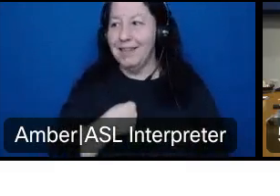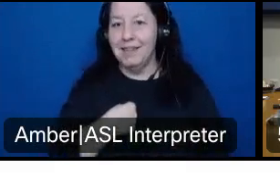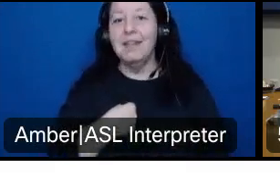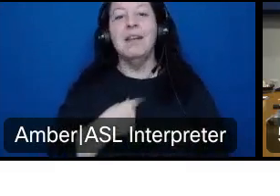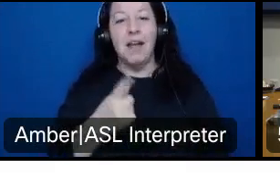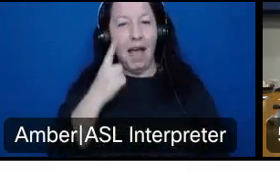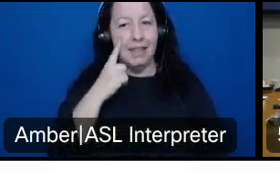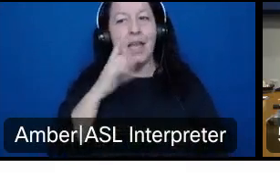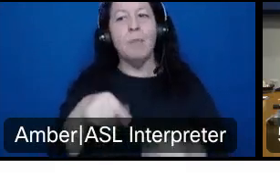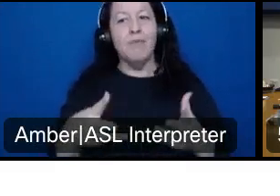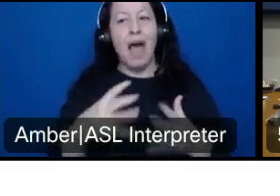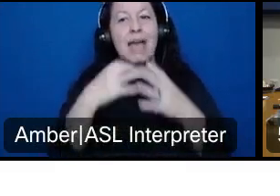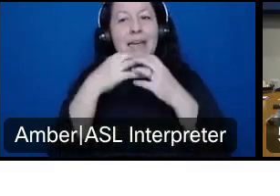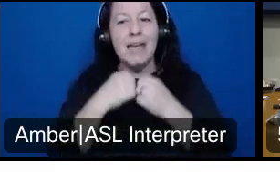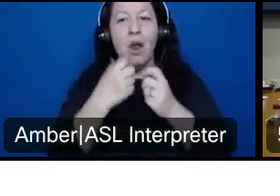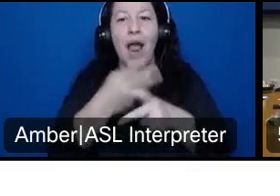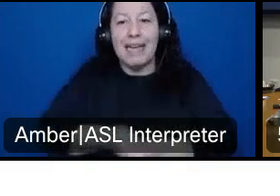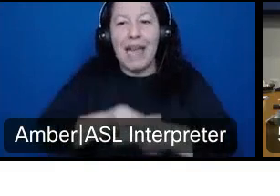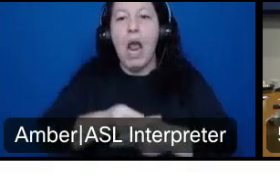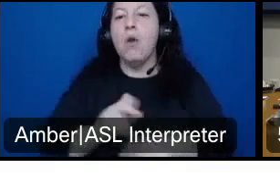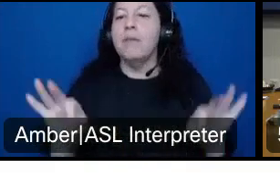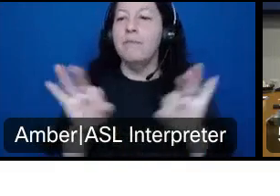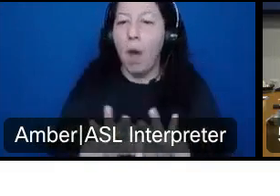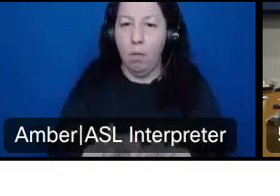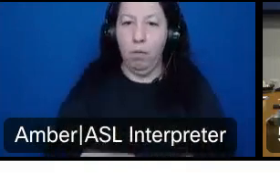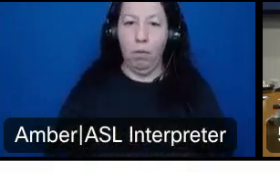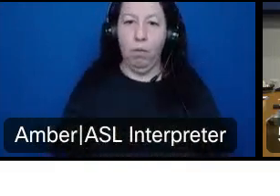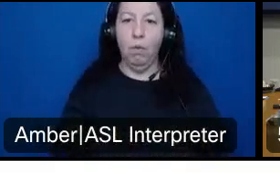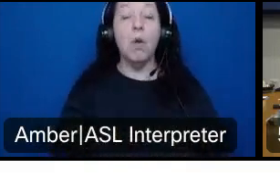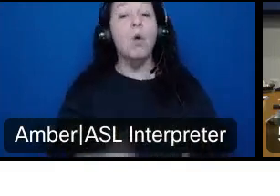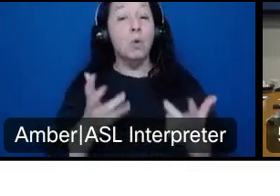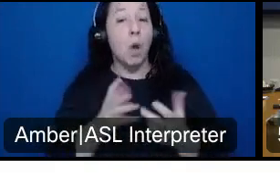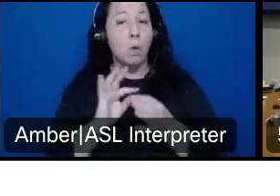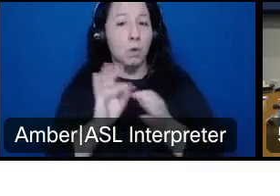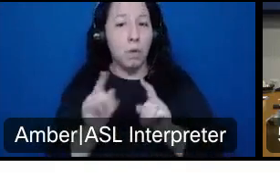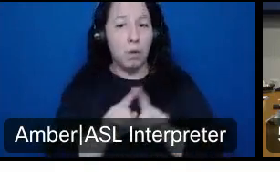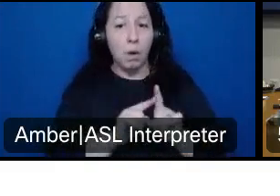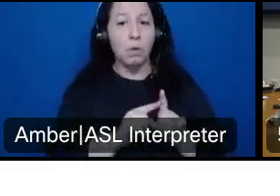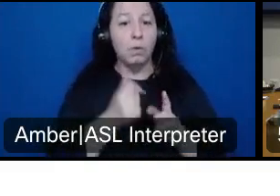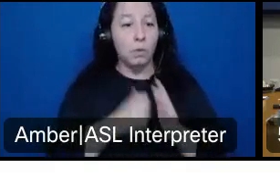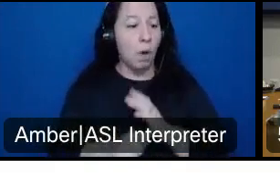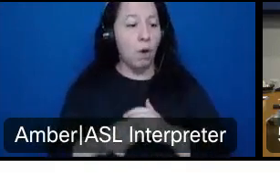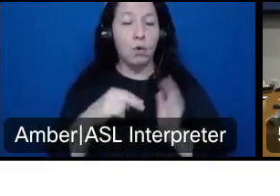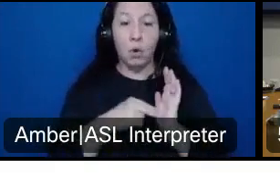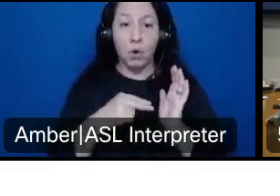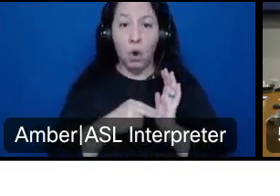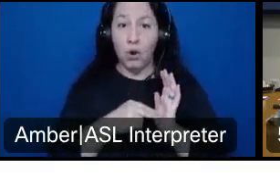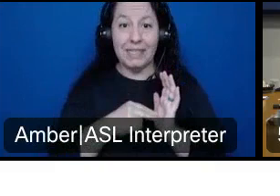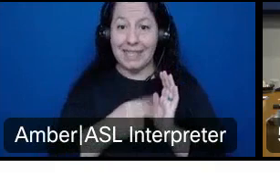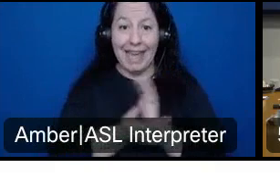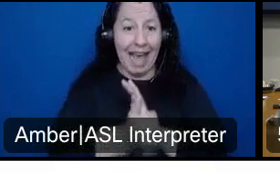Um, I wanted to mention under a nursing excellence that we had.